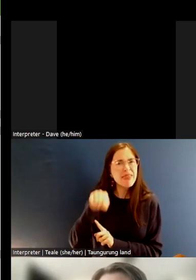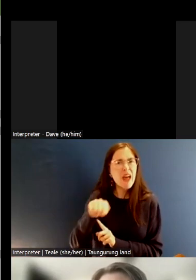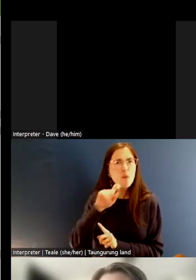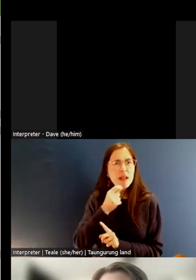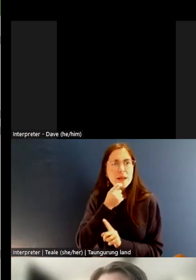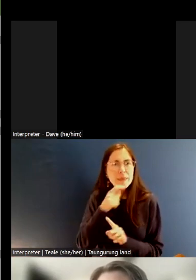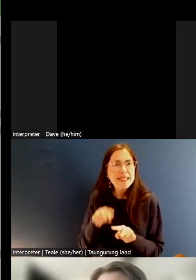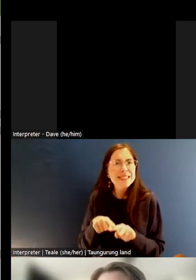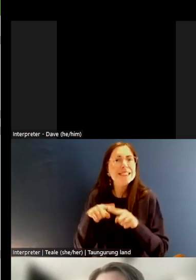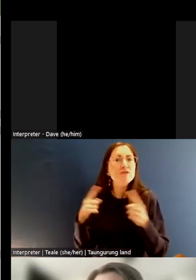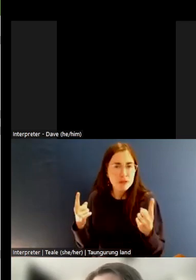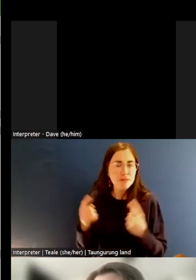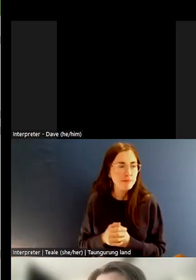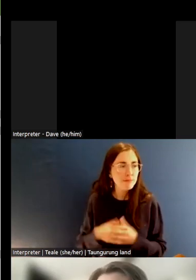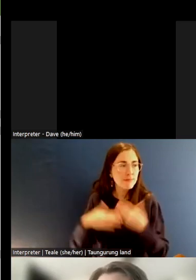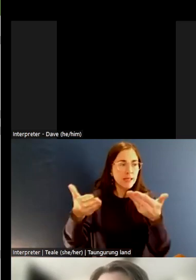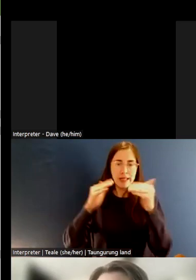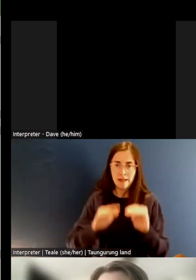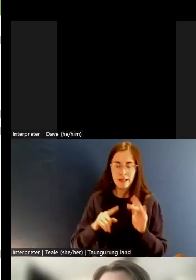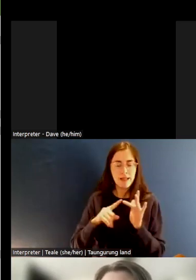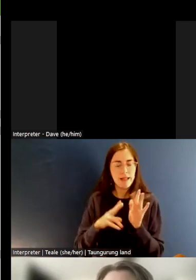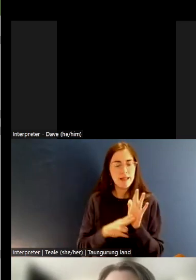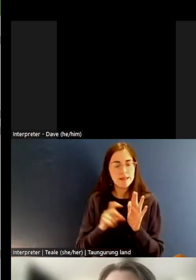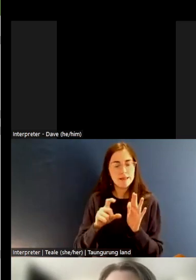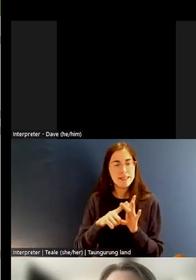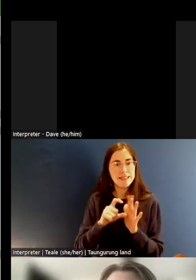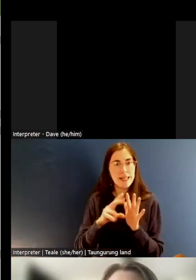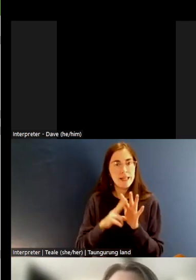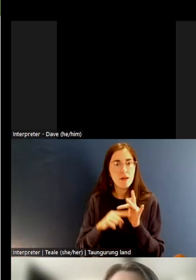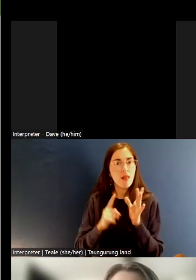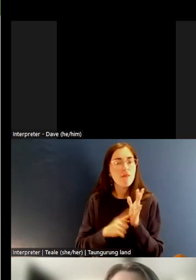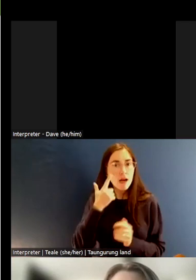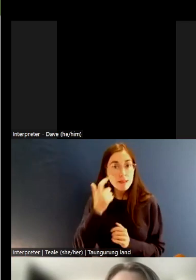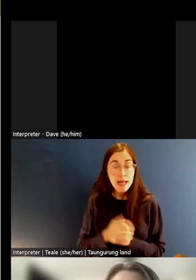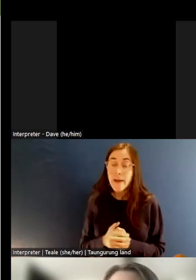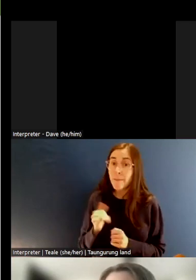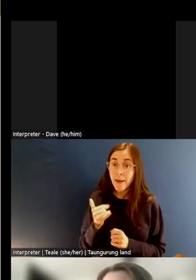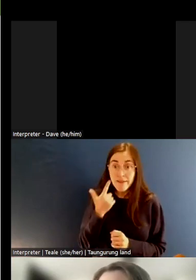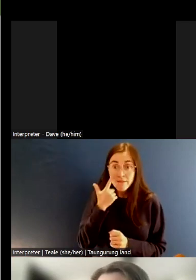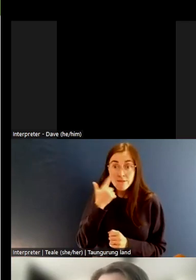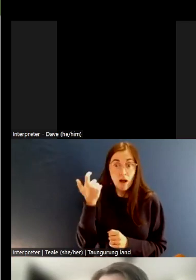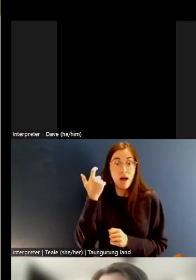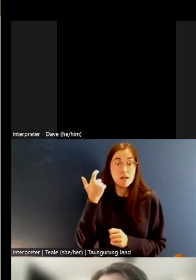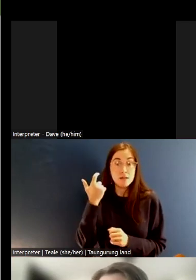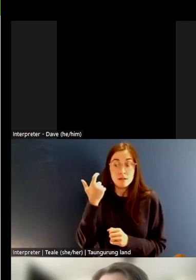that are called incidental findings. And so that can be if there's a variant found in a gene that's not related to the condition